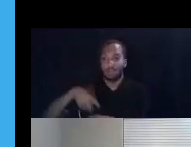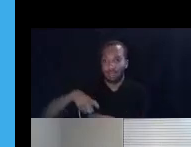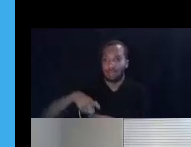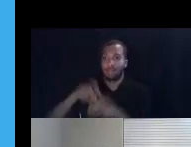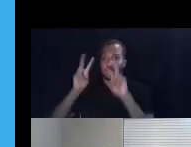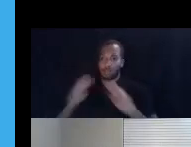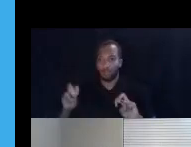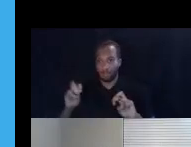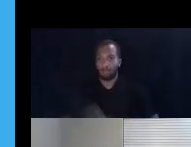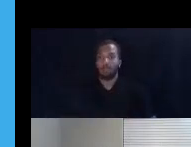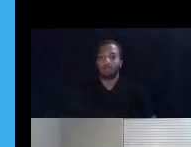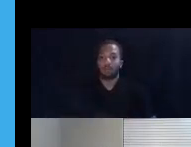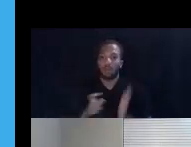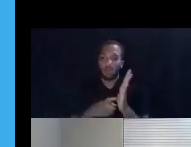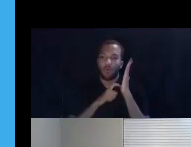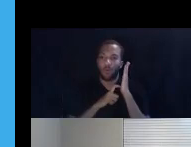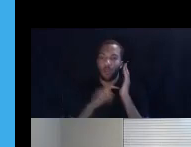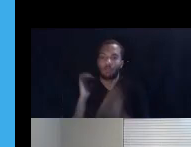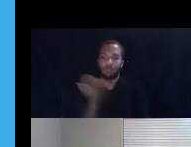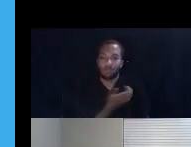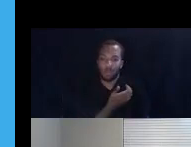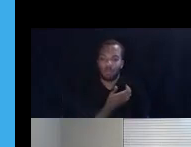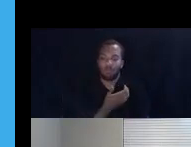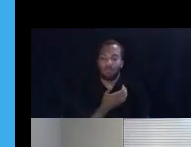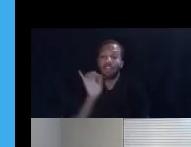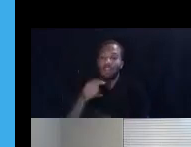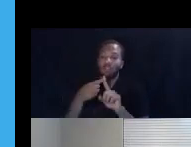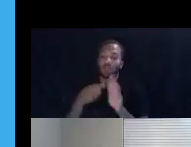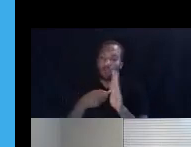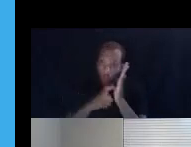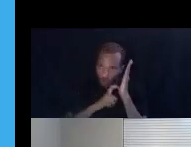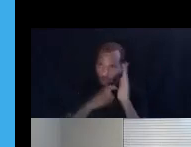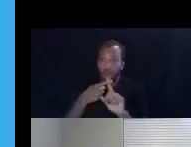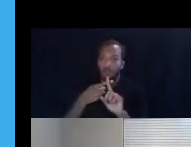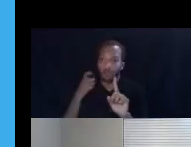of our public health accreditation process. So we are required to do that,